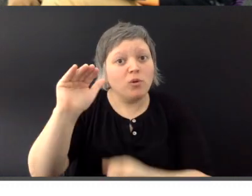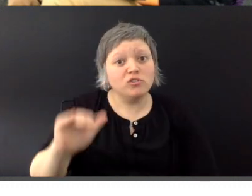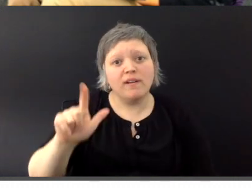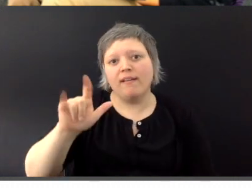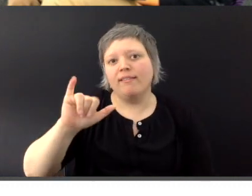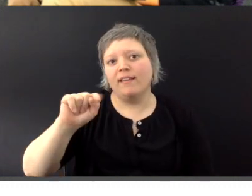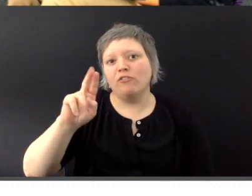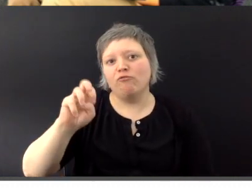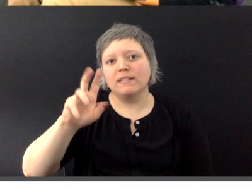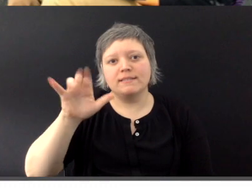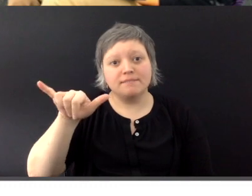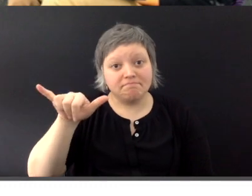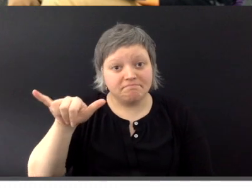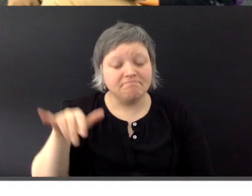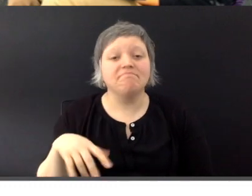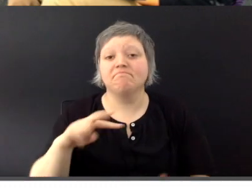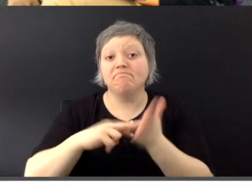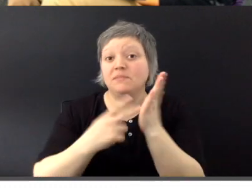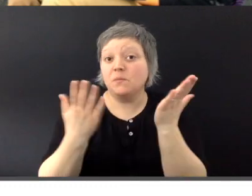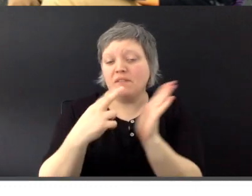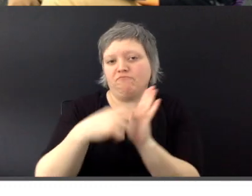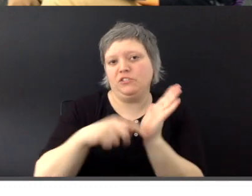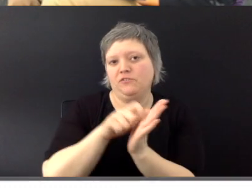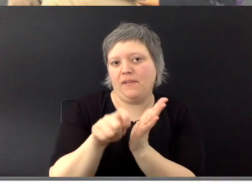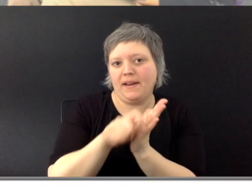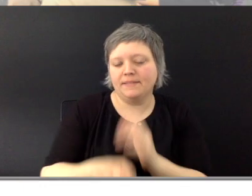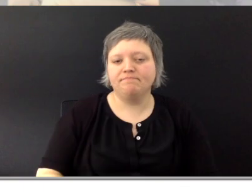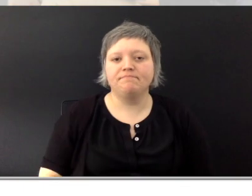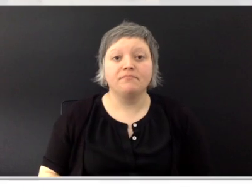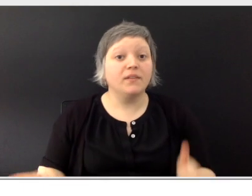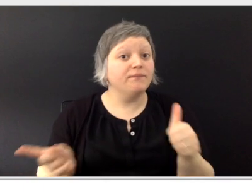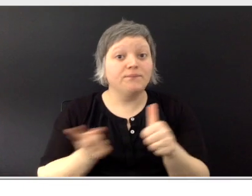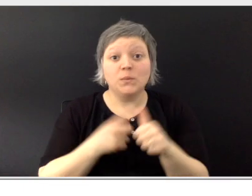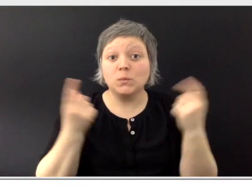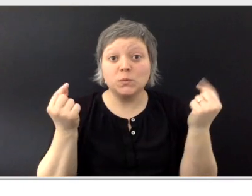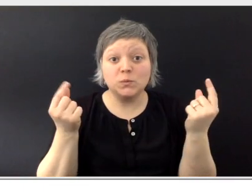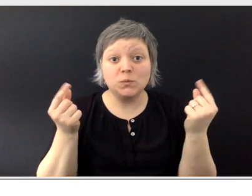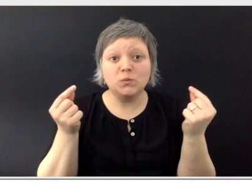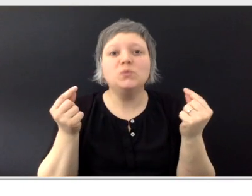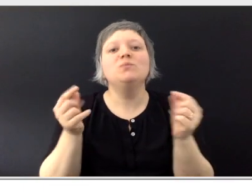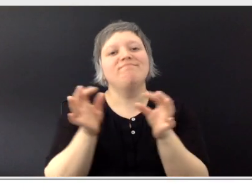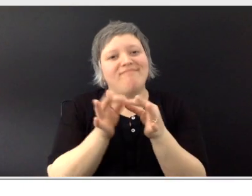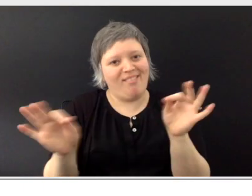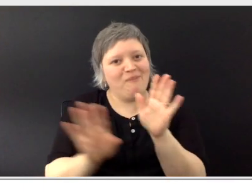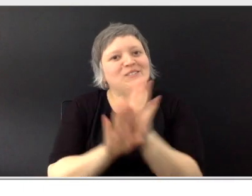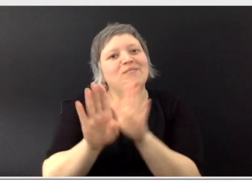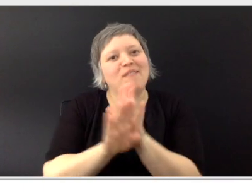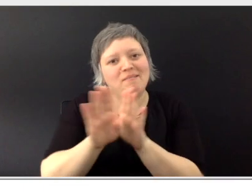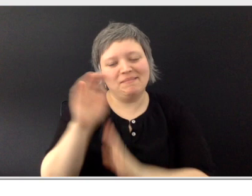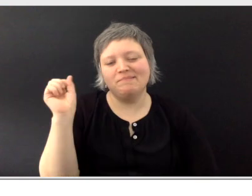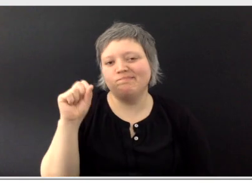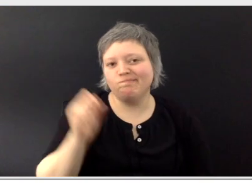All right, so here we go. Our first step is language development. So,